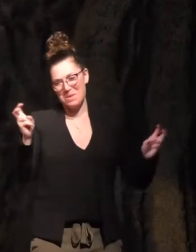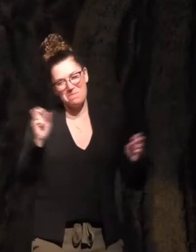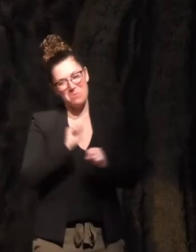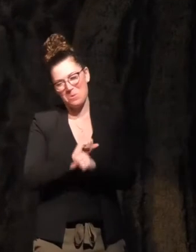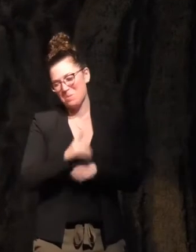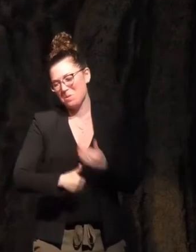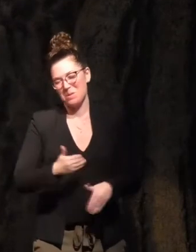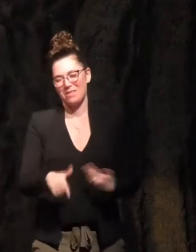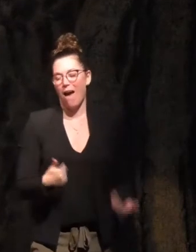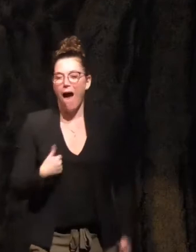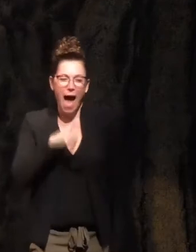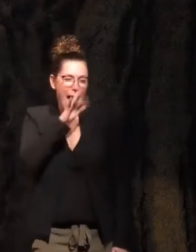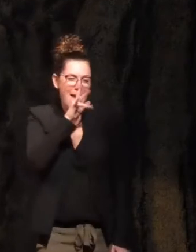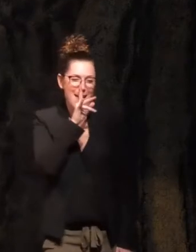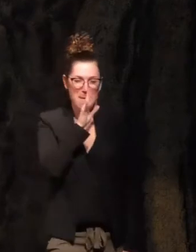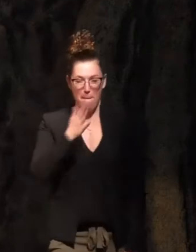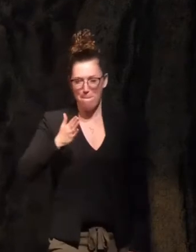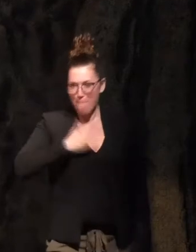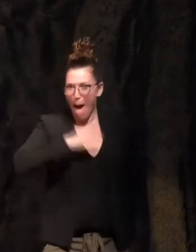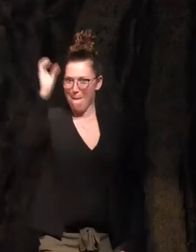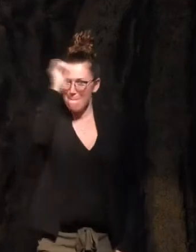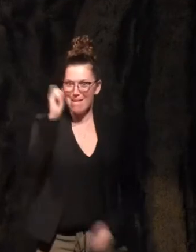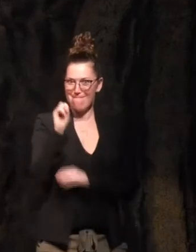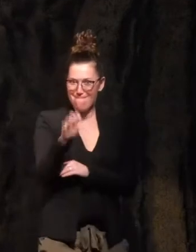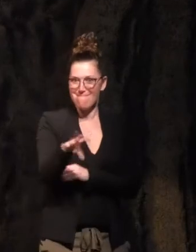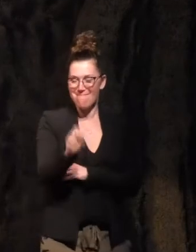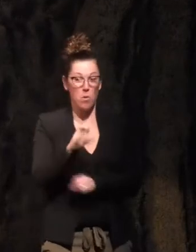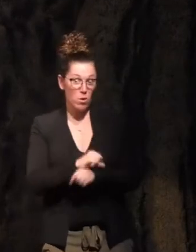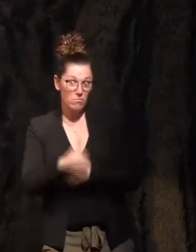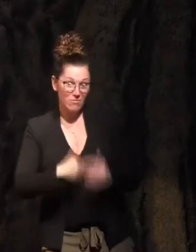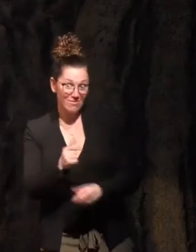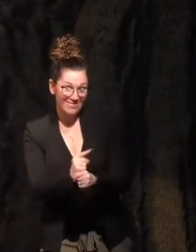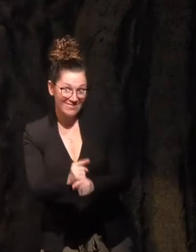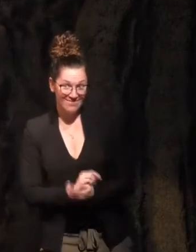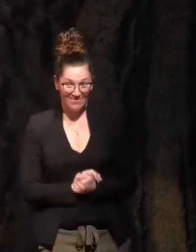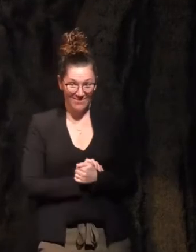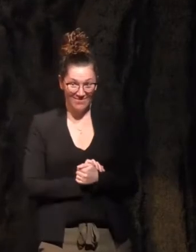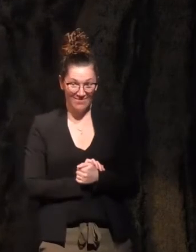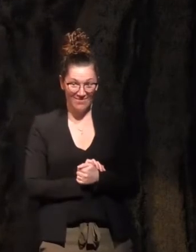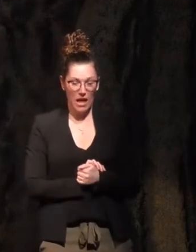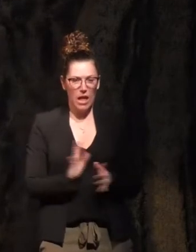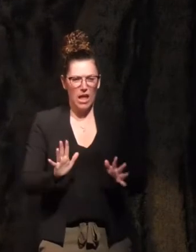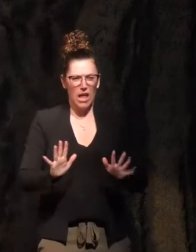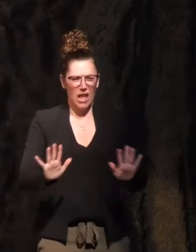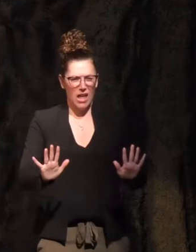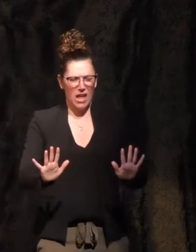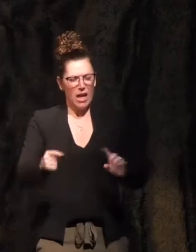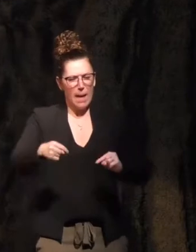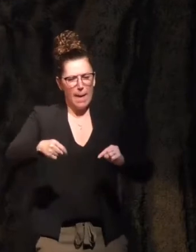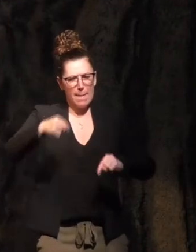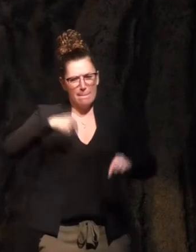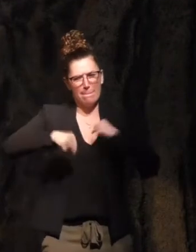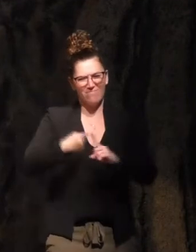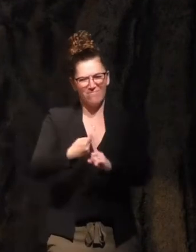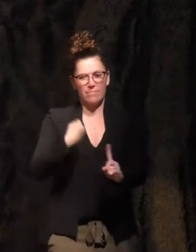I get to say whatever I want, it's all good, right? Work in progress? And you know what? I actually wanna go back. I kinda wanna start again.